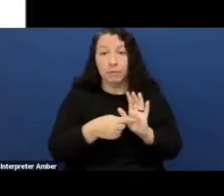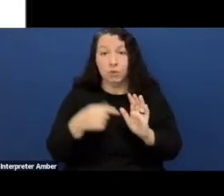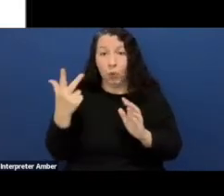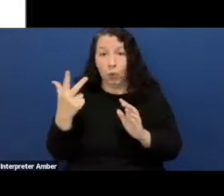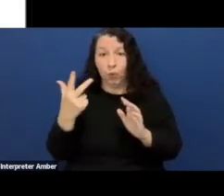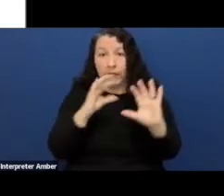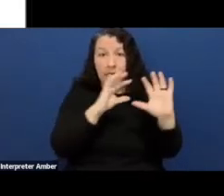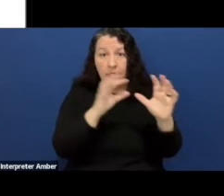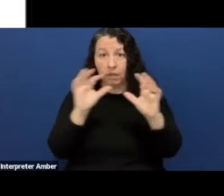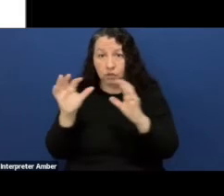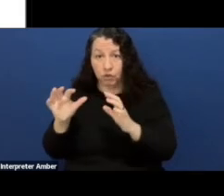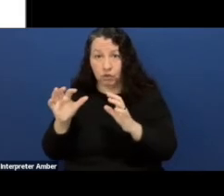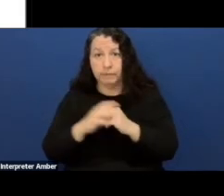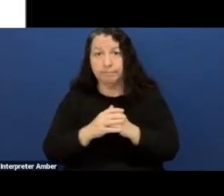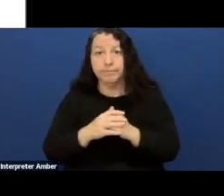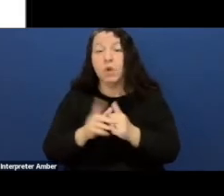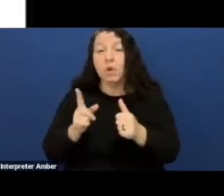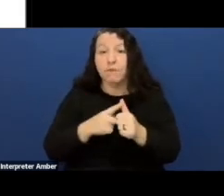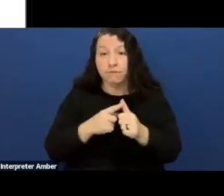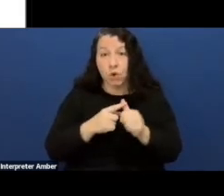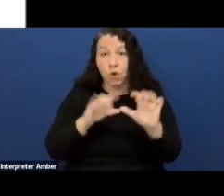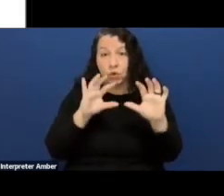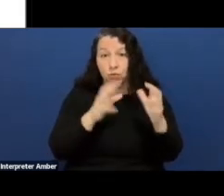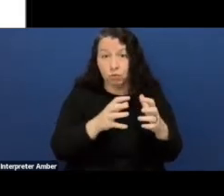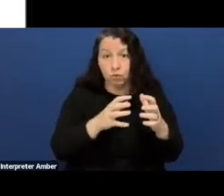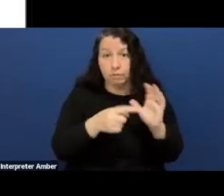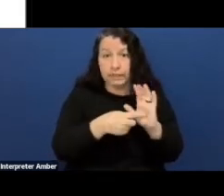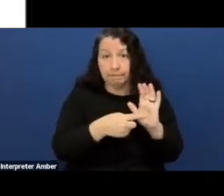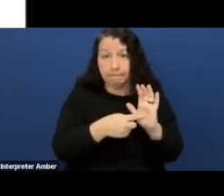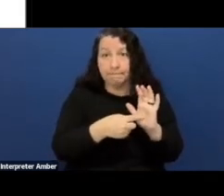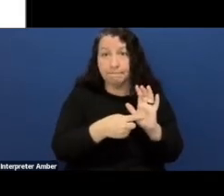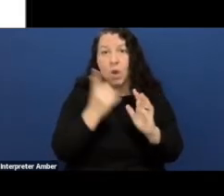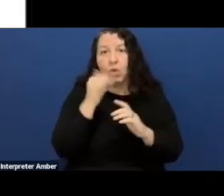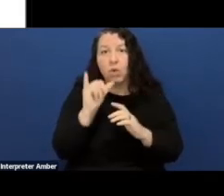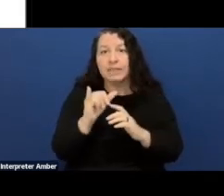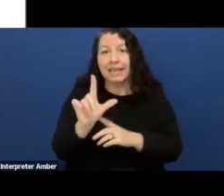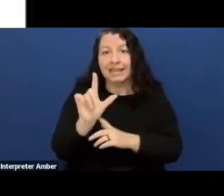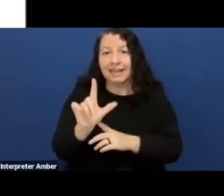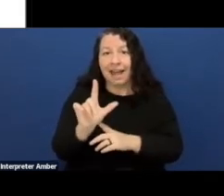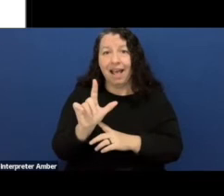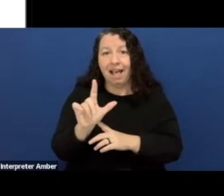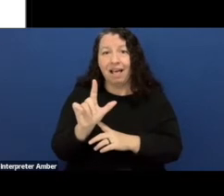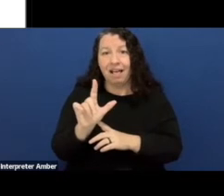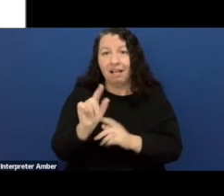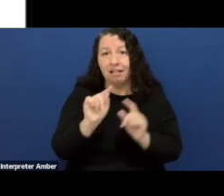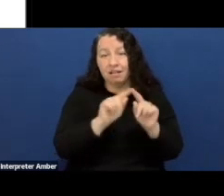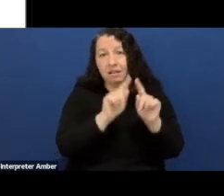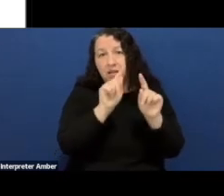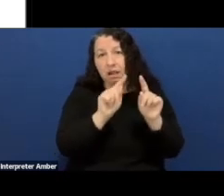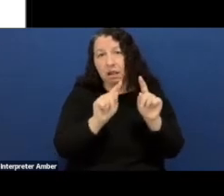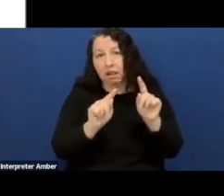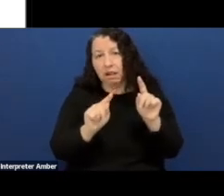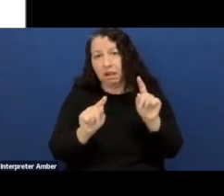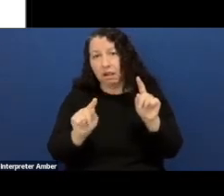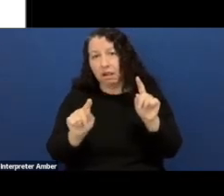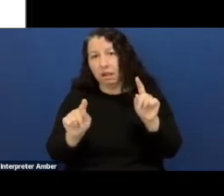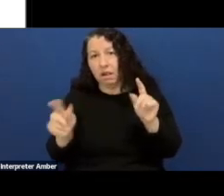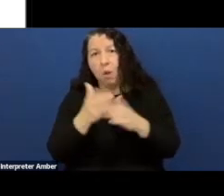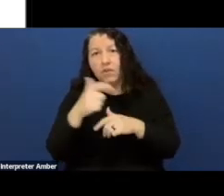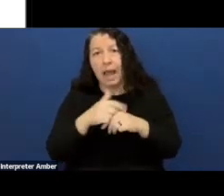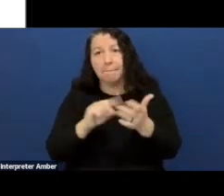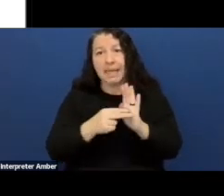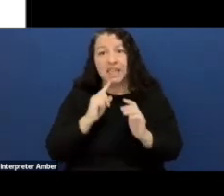And we sorted these symptoms into three clusters. The first cluster looks like an L plotted